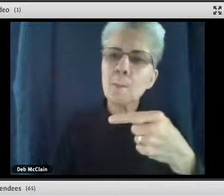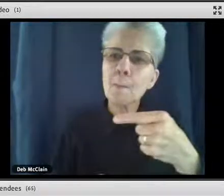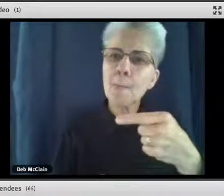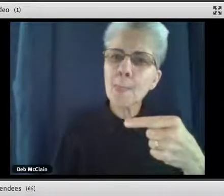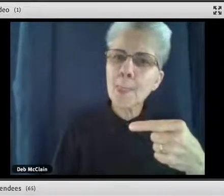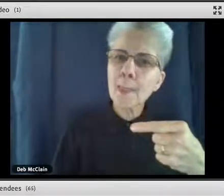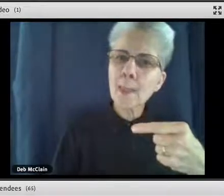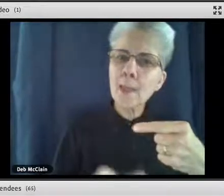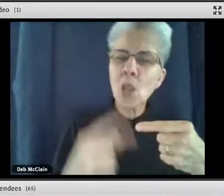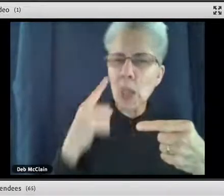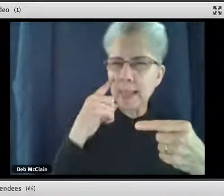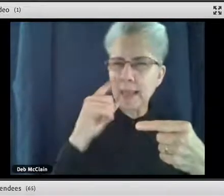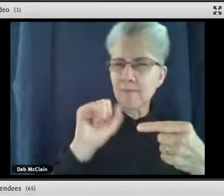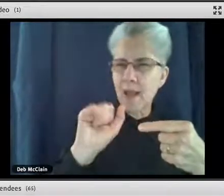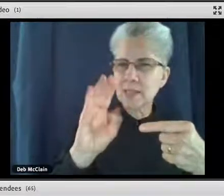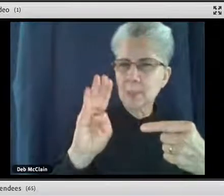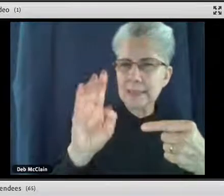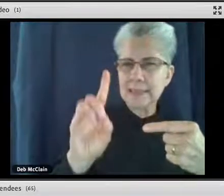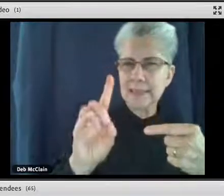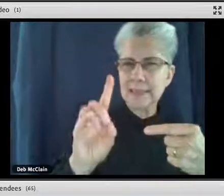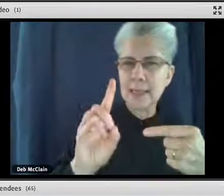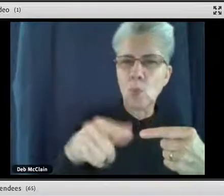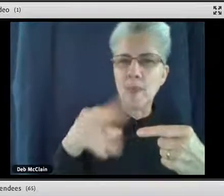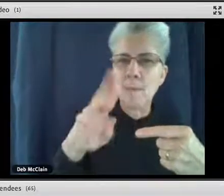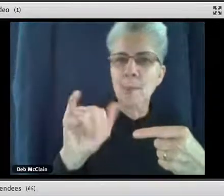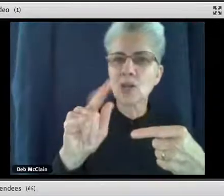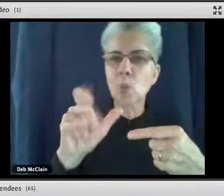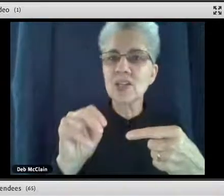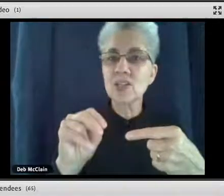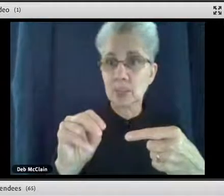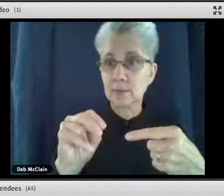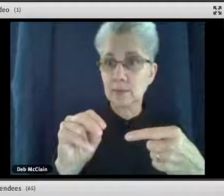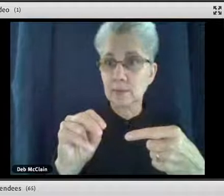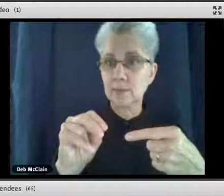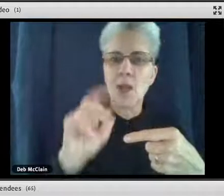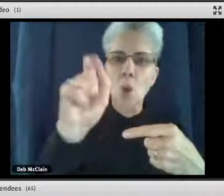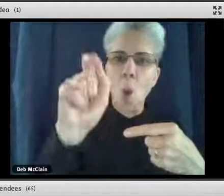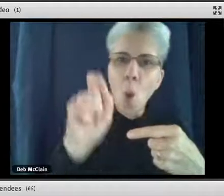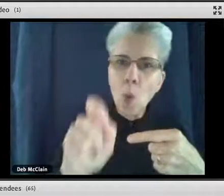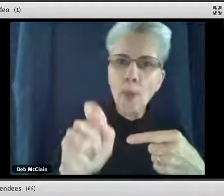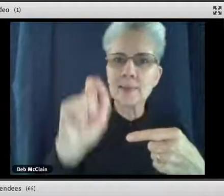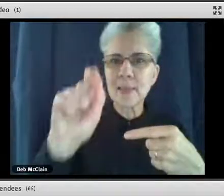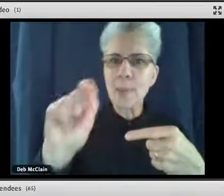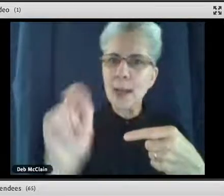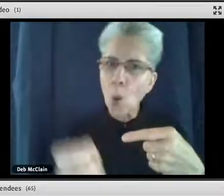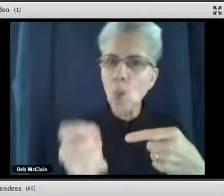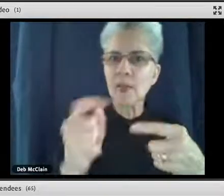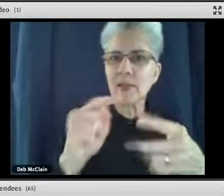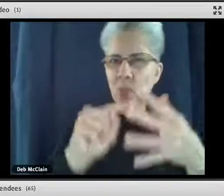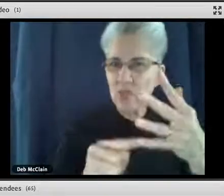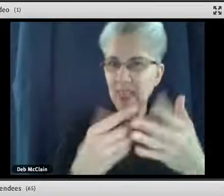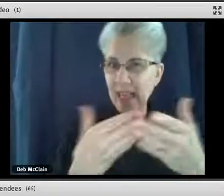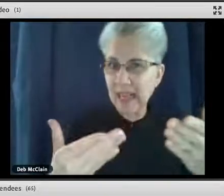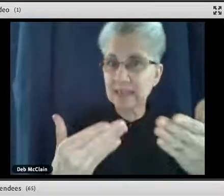we primarily think of ISBD in terms of the punctuation marks, right, the colons and semicolons